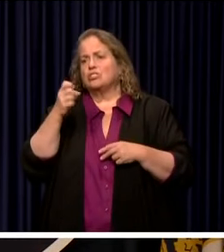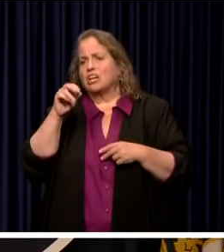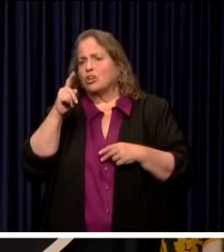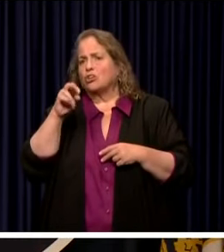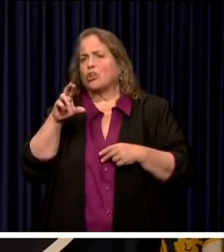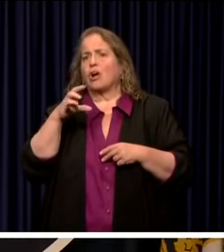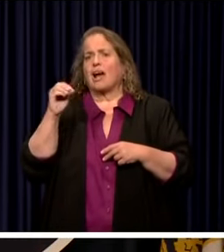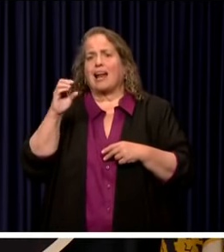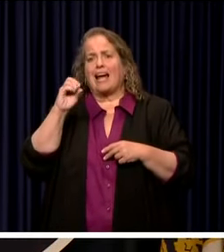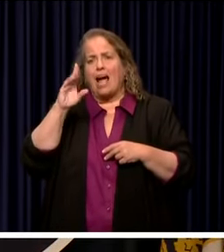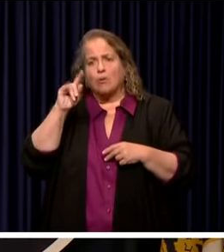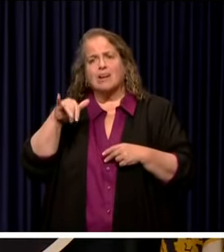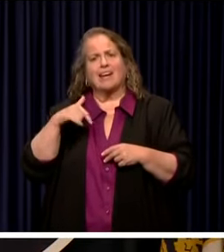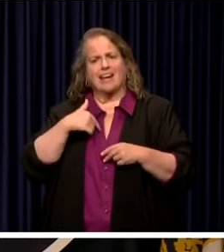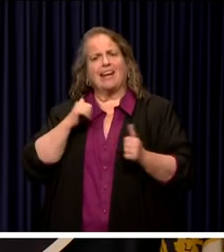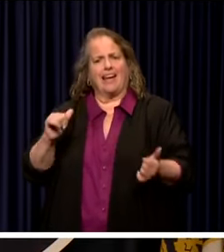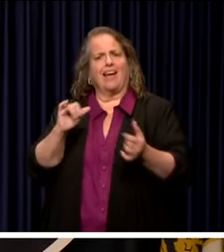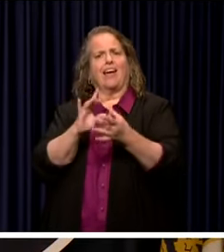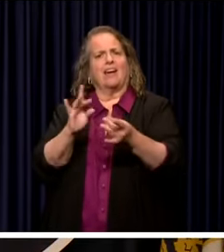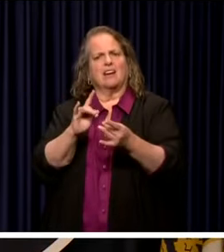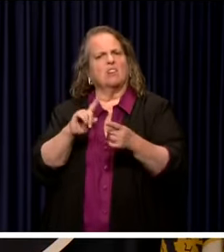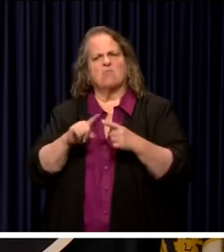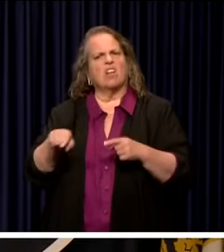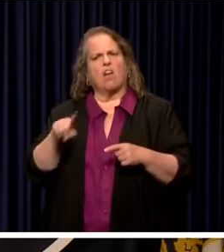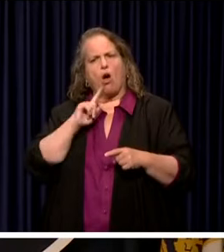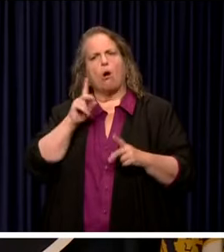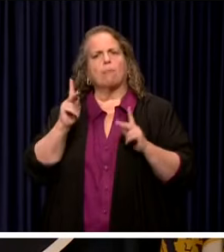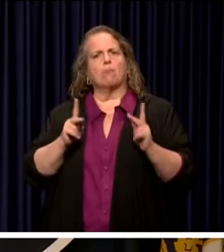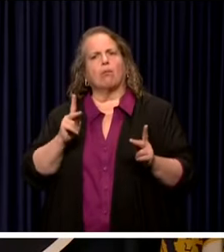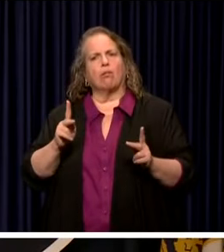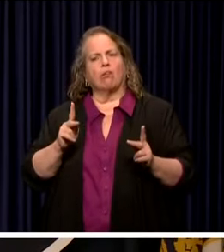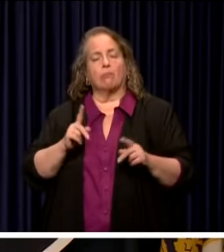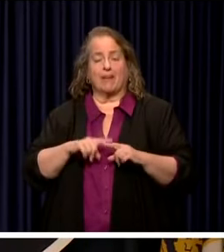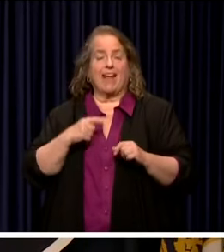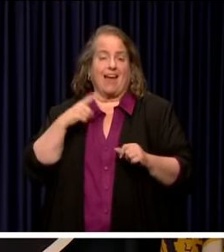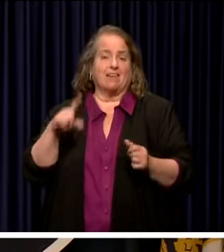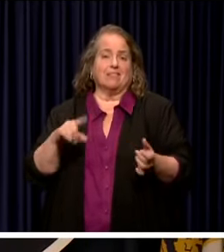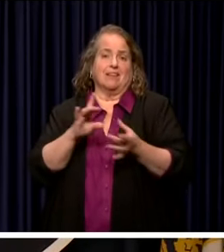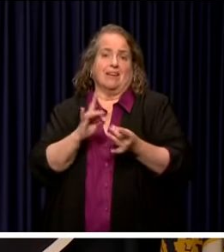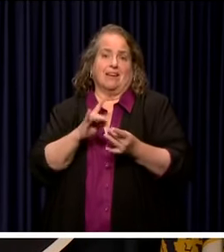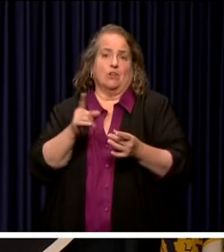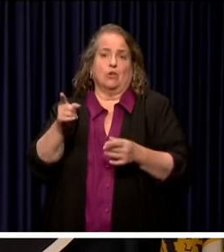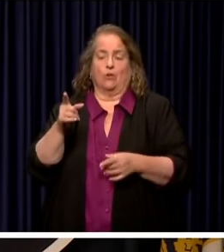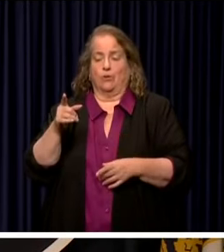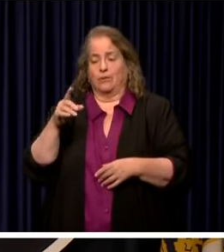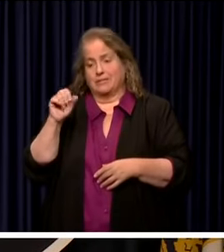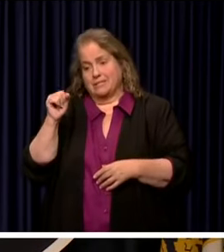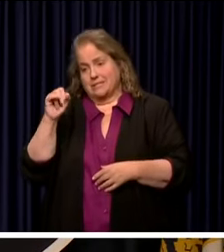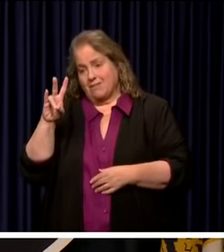AN 80-YEAR-OLD MALE IN HOPKINS. AND AN 81-YEAR-OLD MALE IN